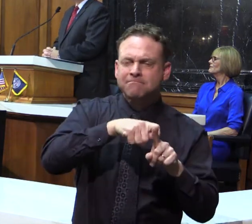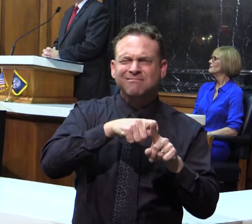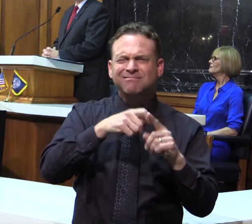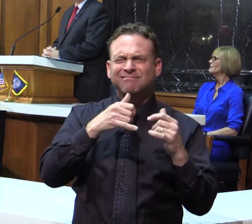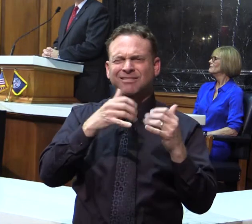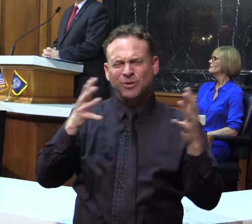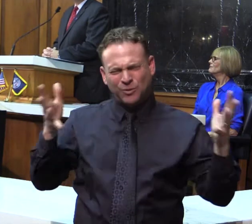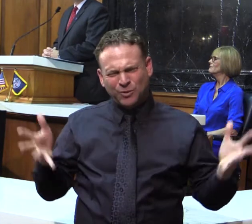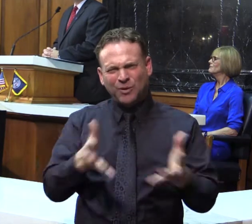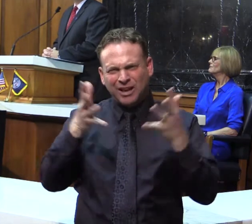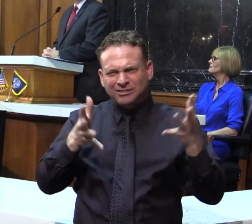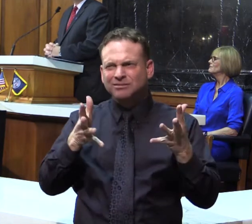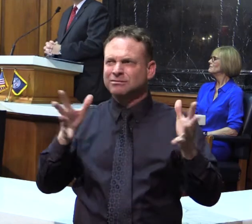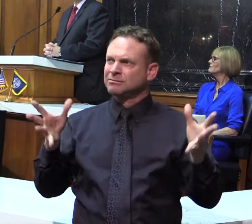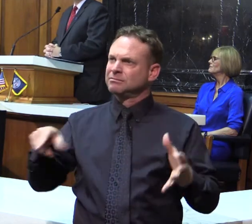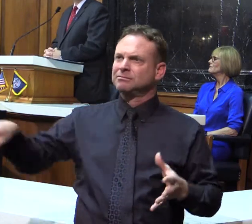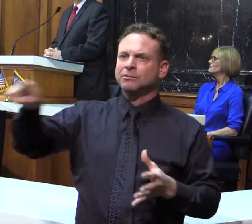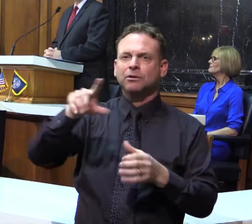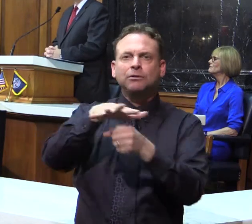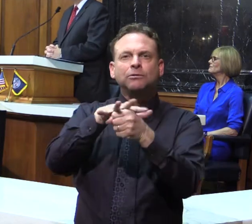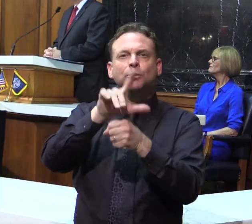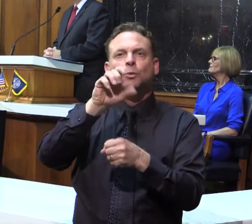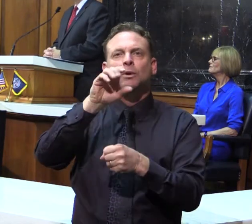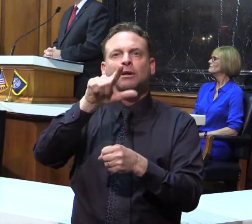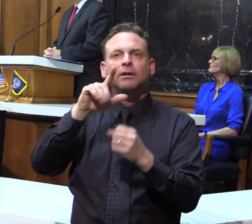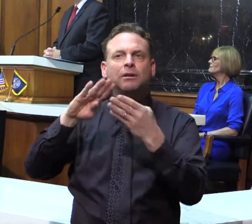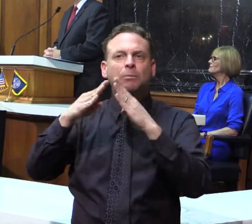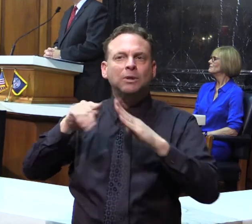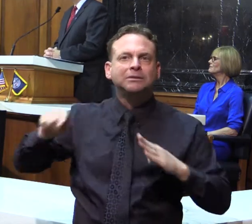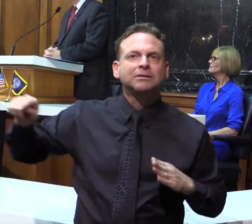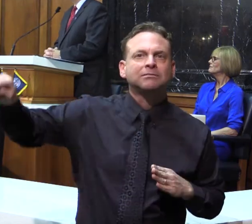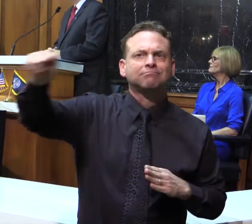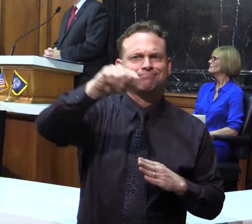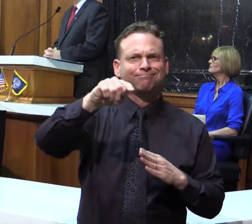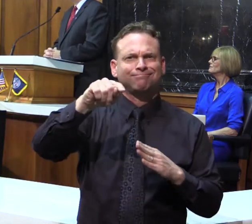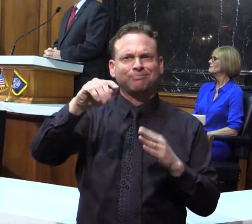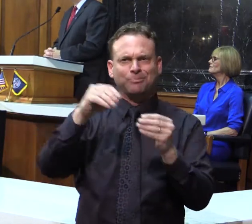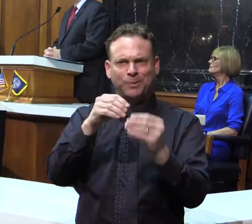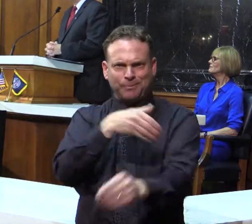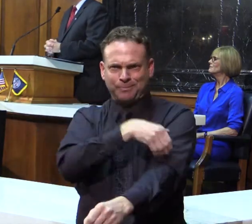new graduation pathways for high school students beginning in 2019.